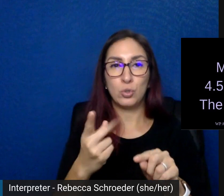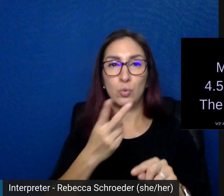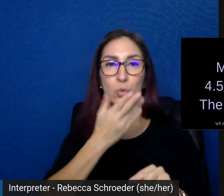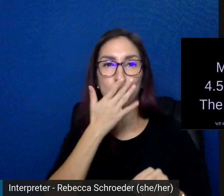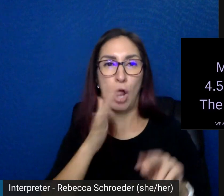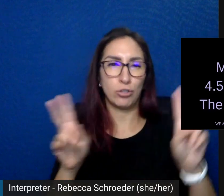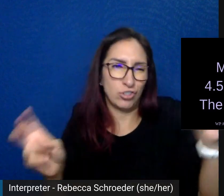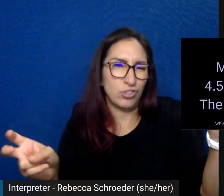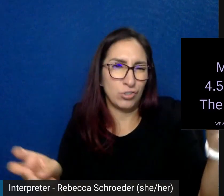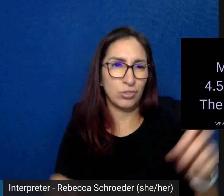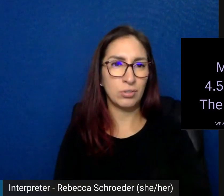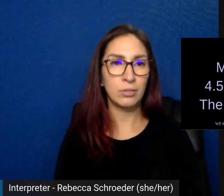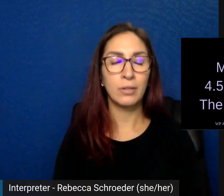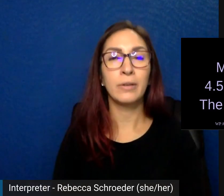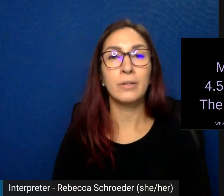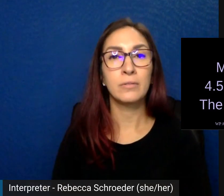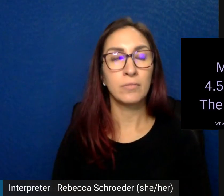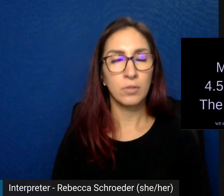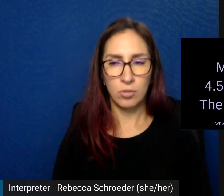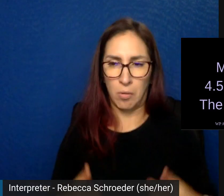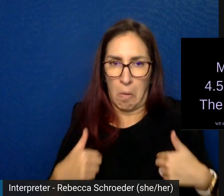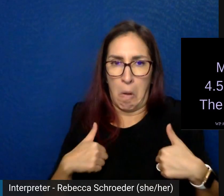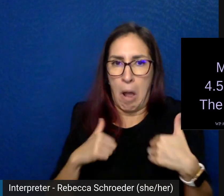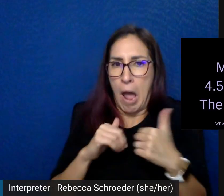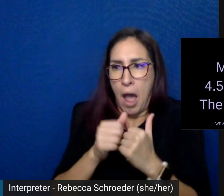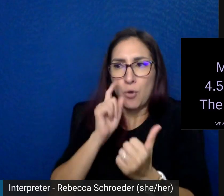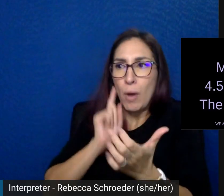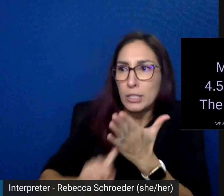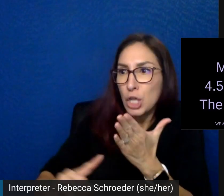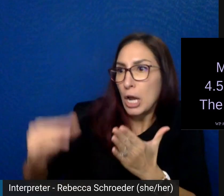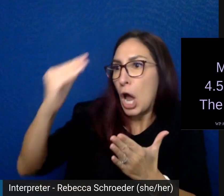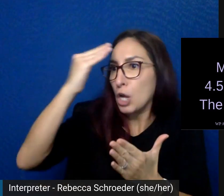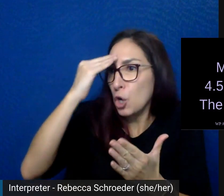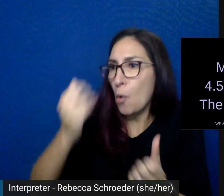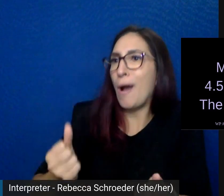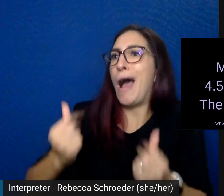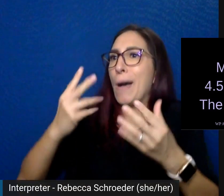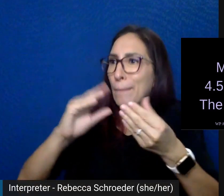How do you check what the color contrast is between your background